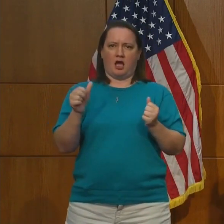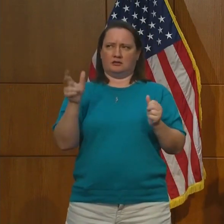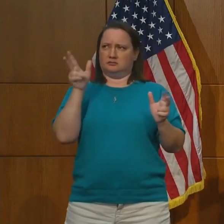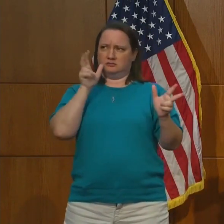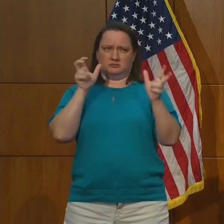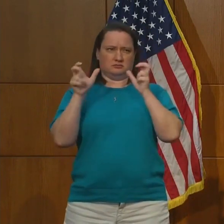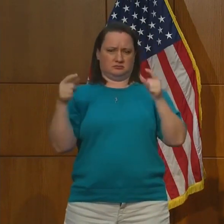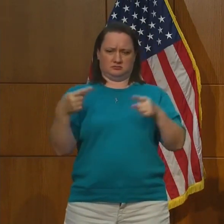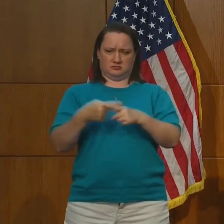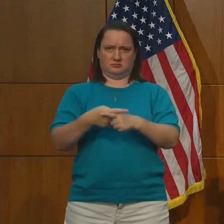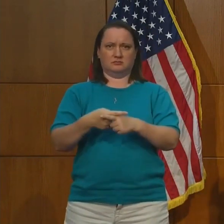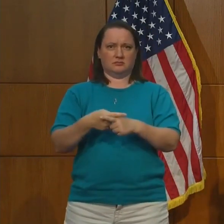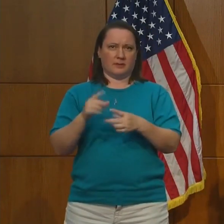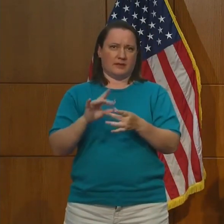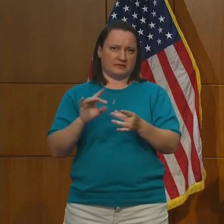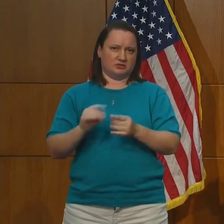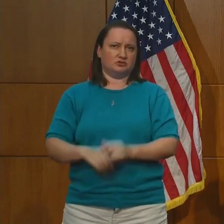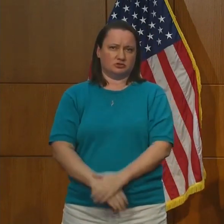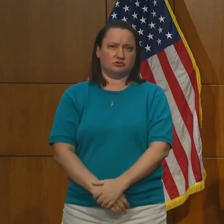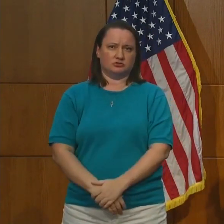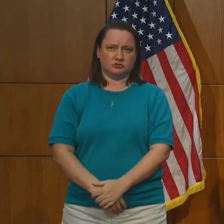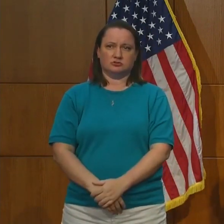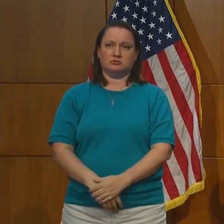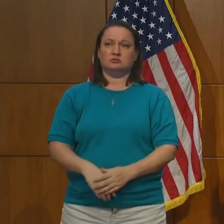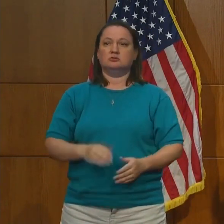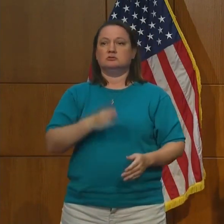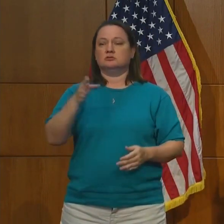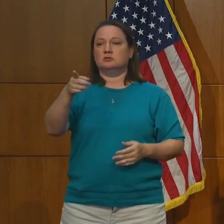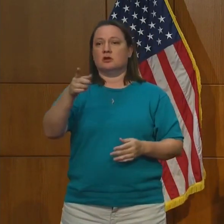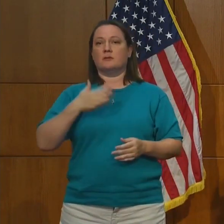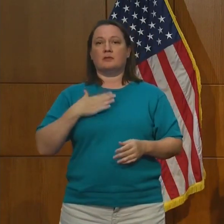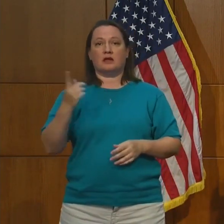VIRGINIANS WE NEED TO BE WORKING TOGETHER NOT RECEIVING